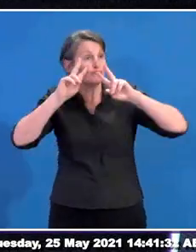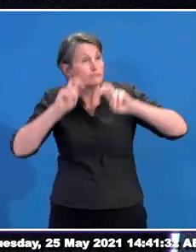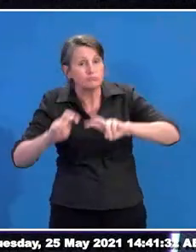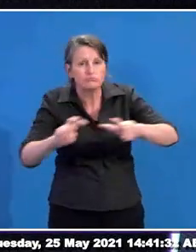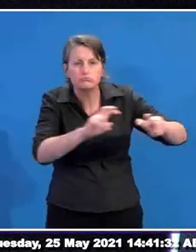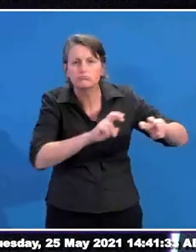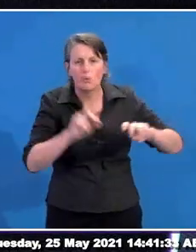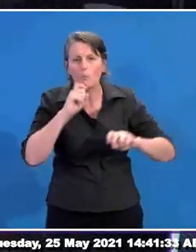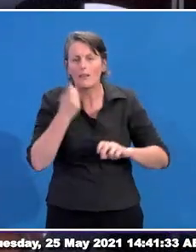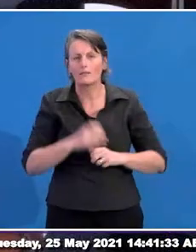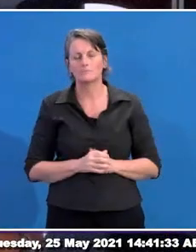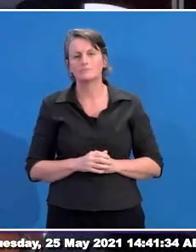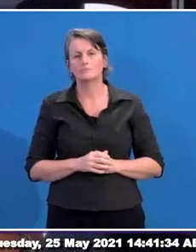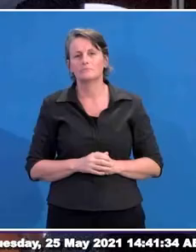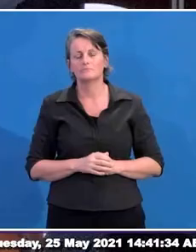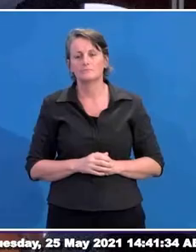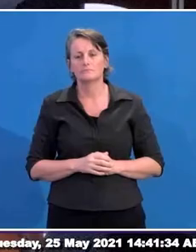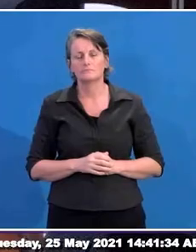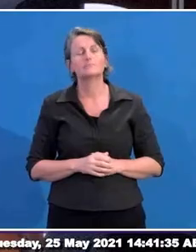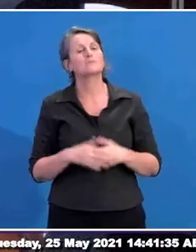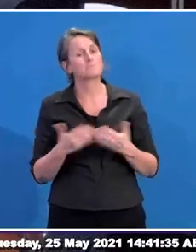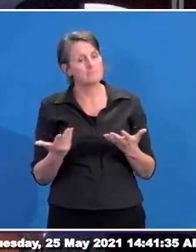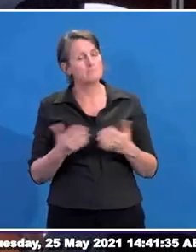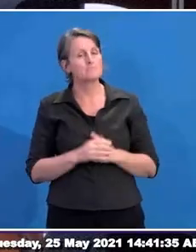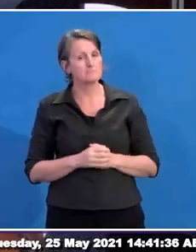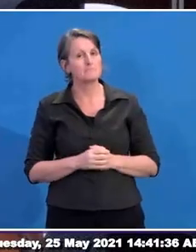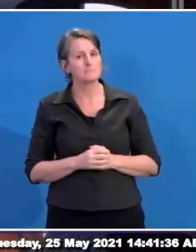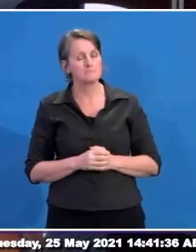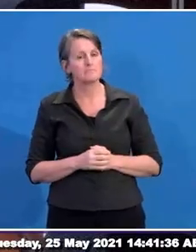How do you navigate these questions of procedural